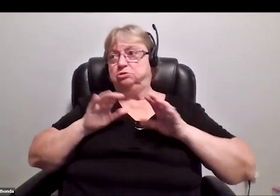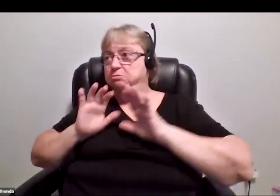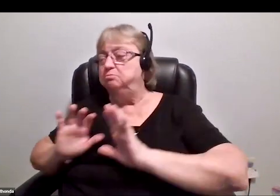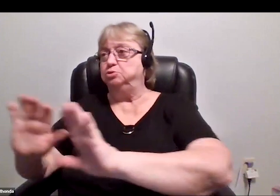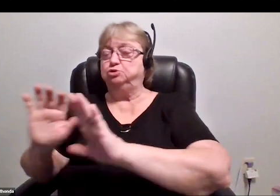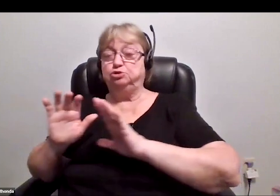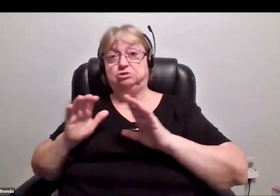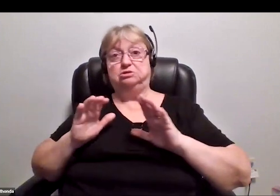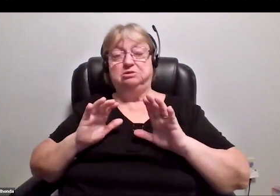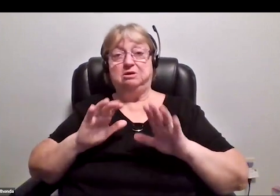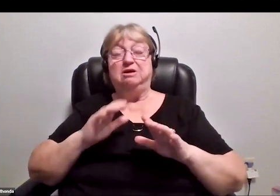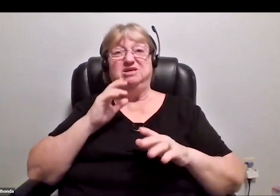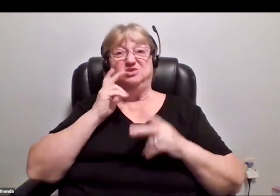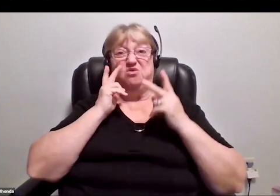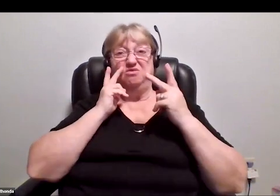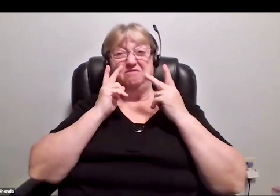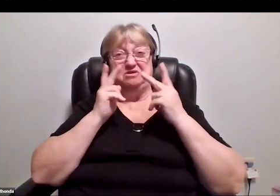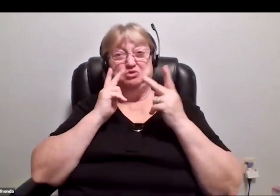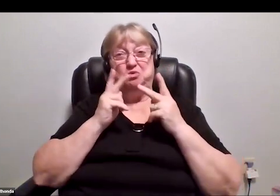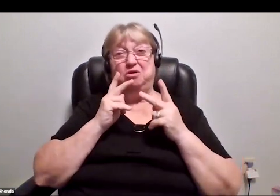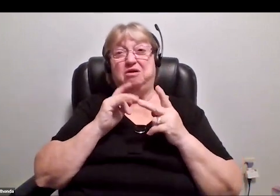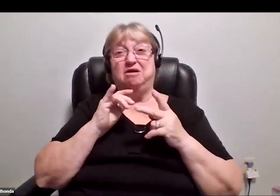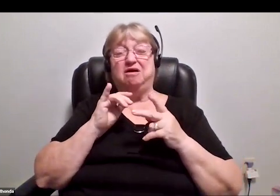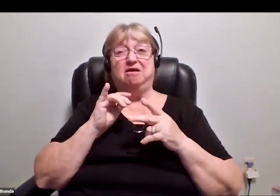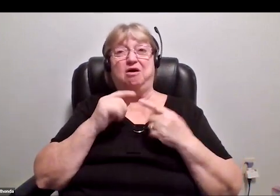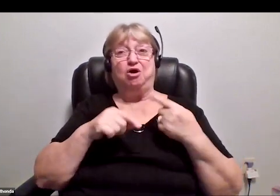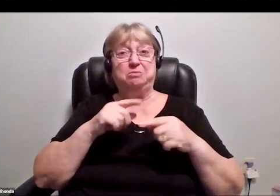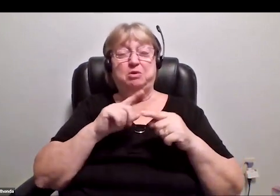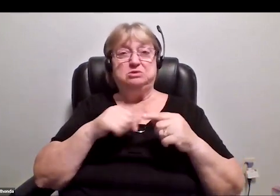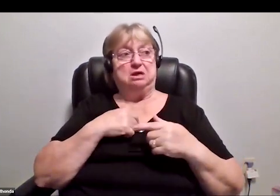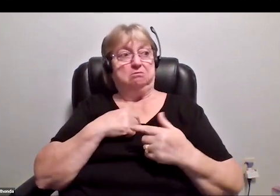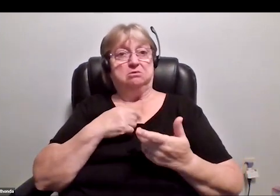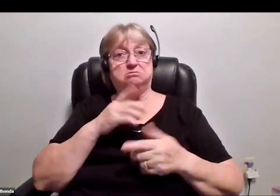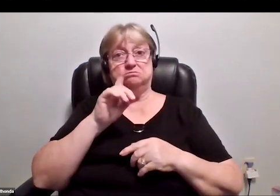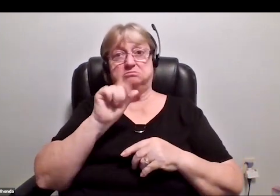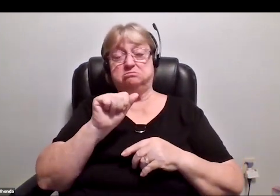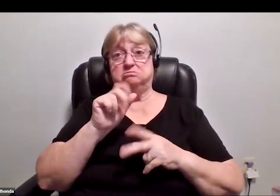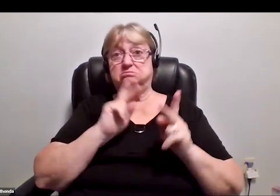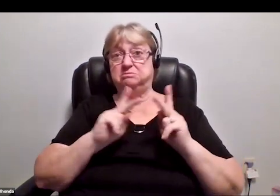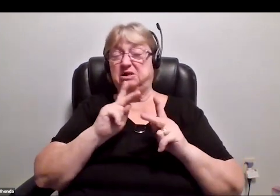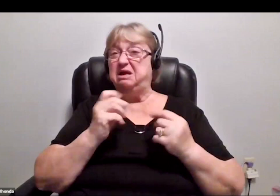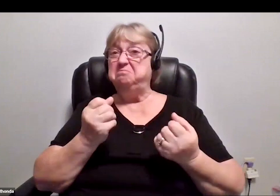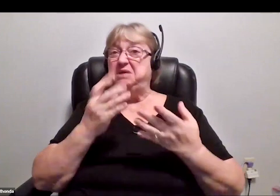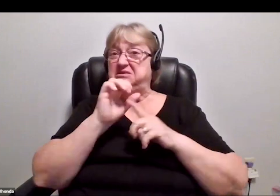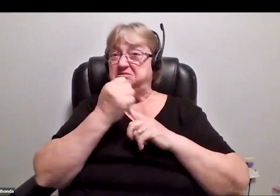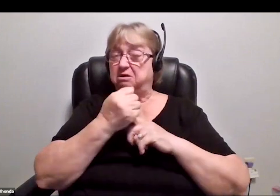The visual argument was that disabled people in many contexts are more suitable in space